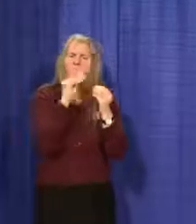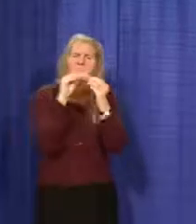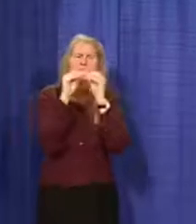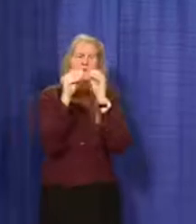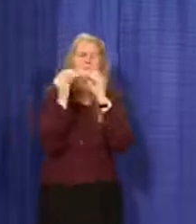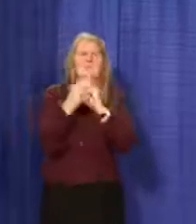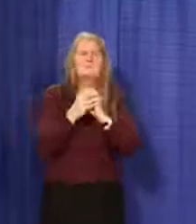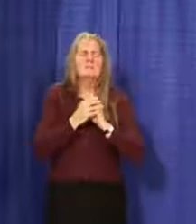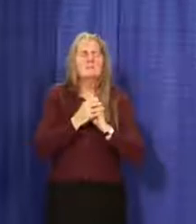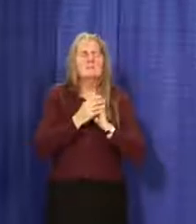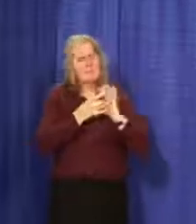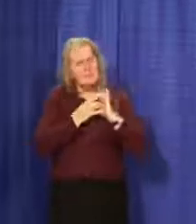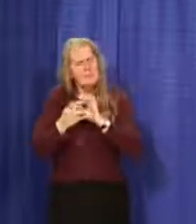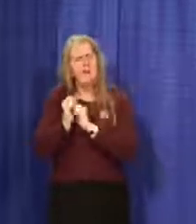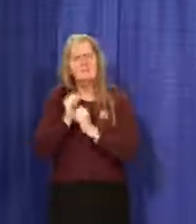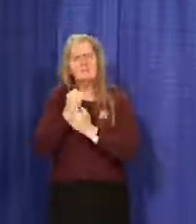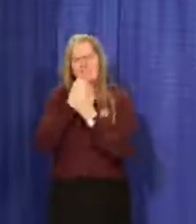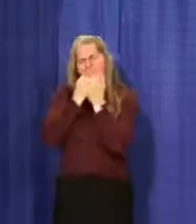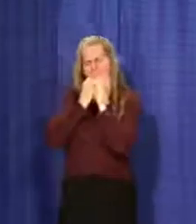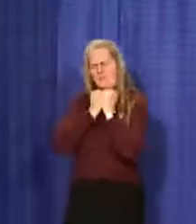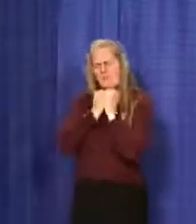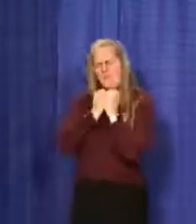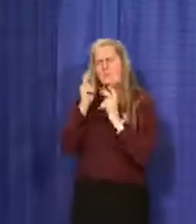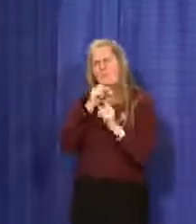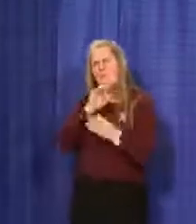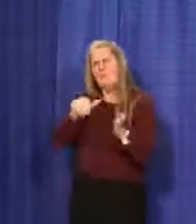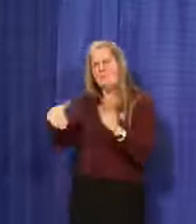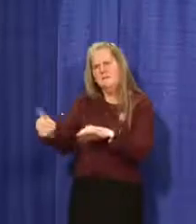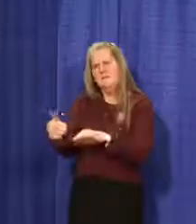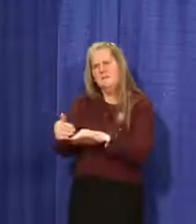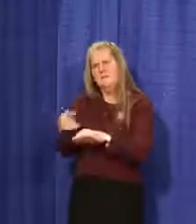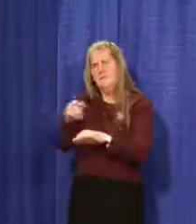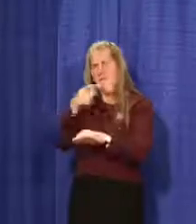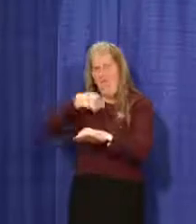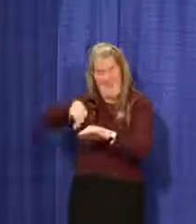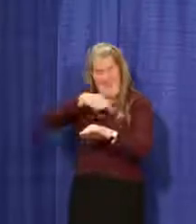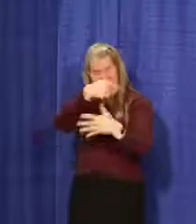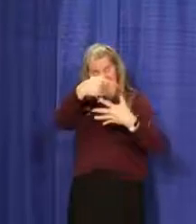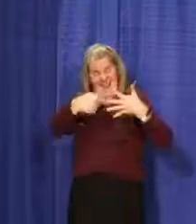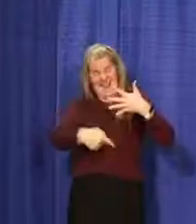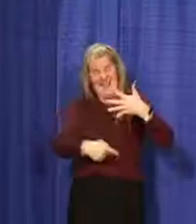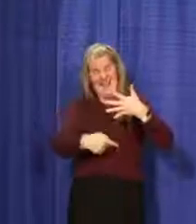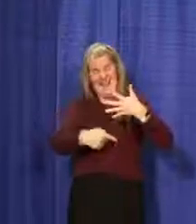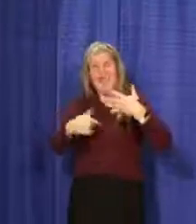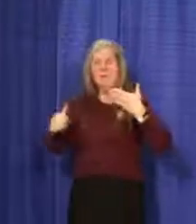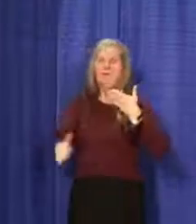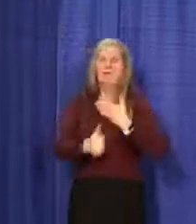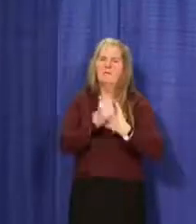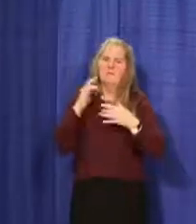parts of mourning a loved one but all of these are risk factors for COVID transmission.